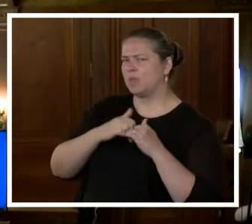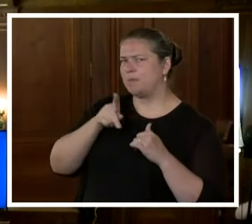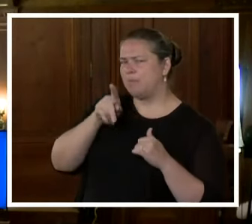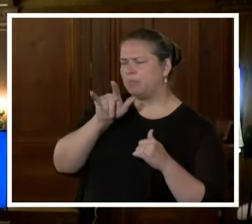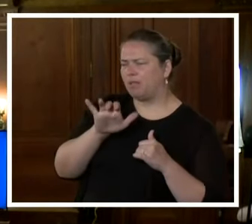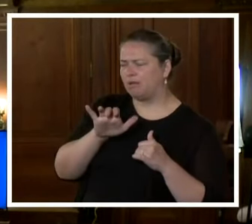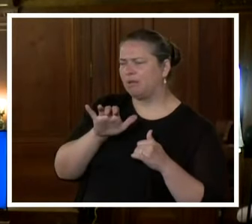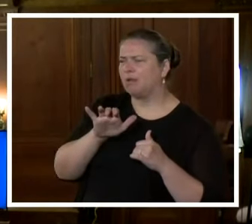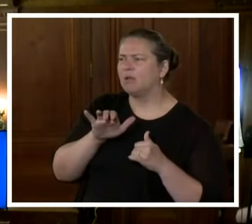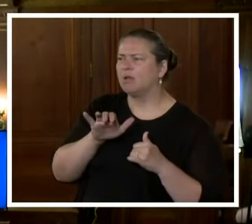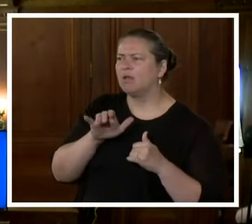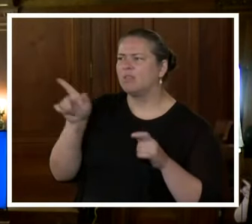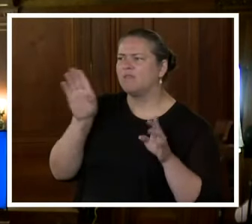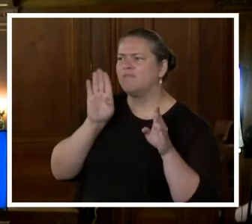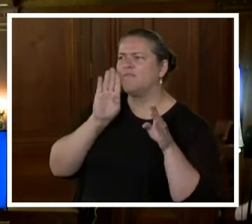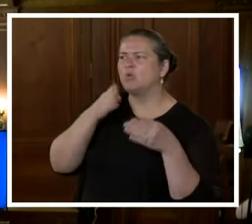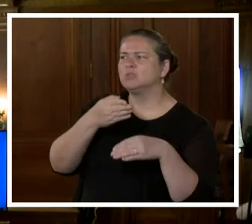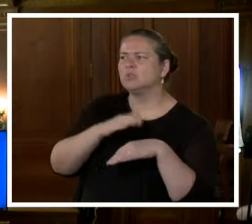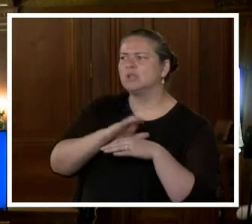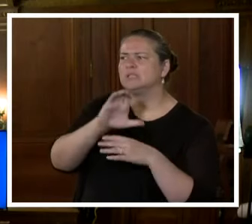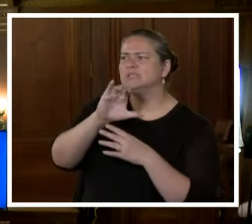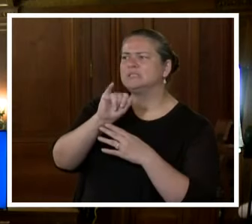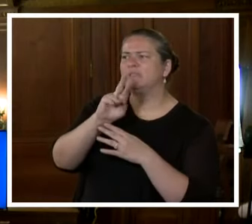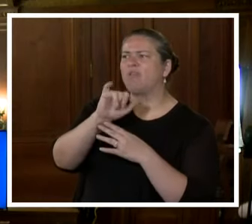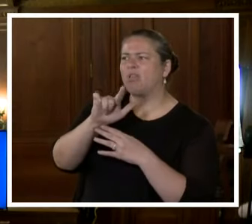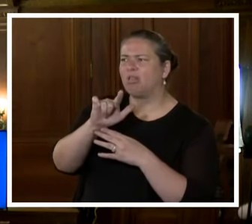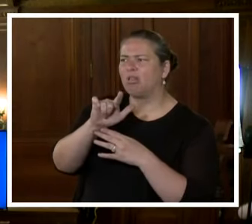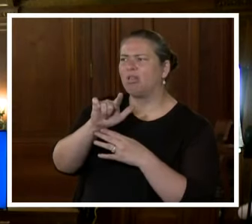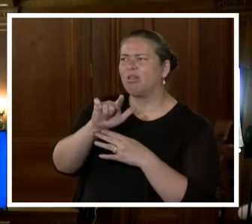SO I THINK THAT THERE ARE -- I THINK THAT THERE ARE WAYS TO